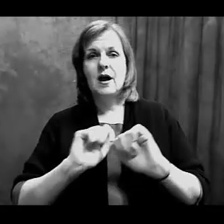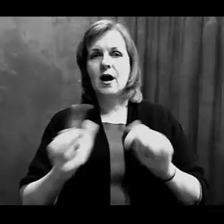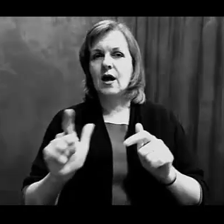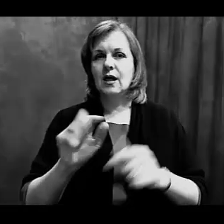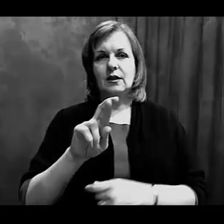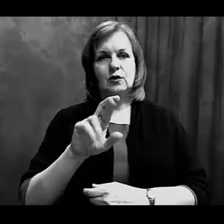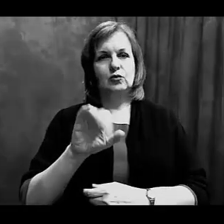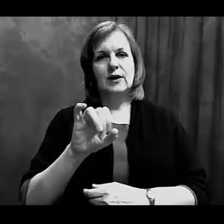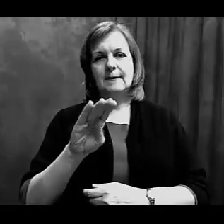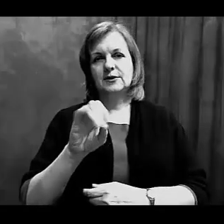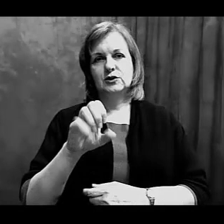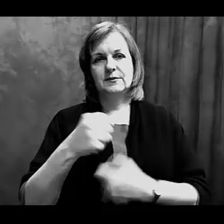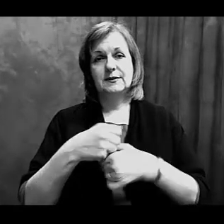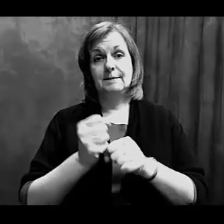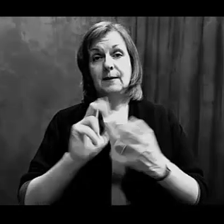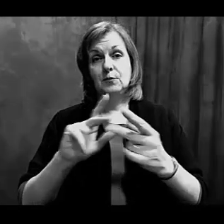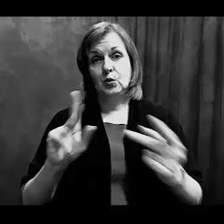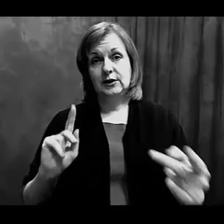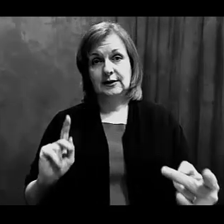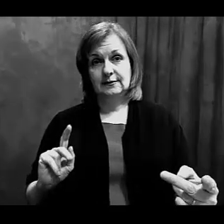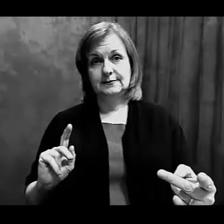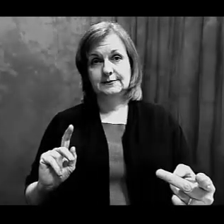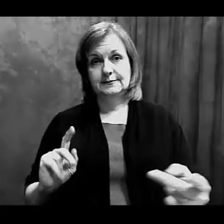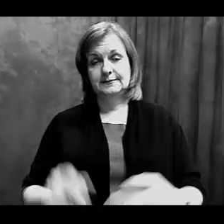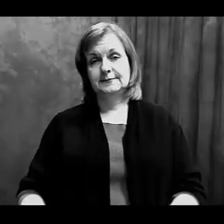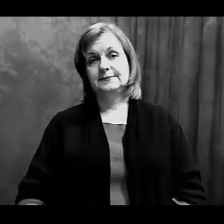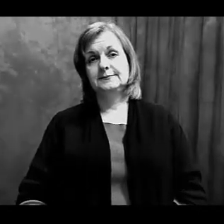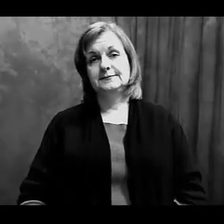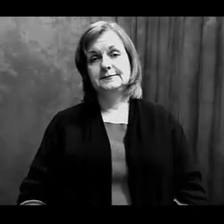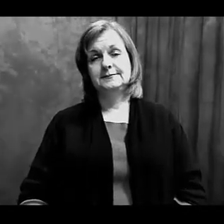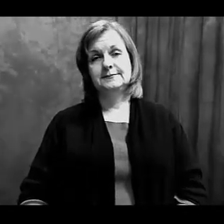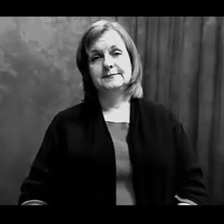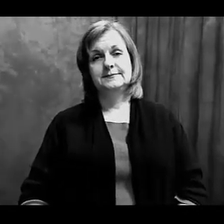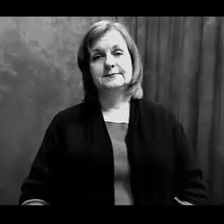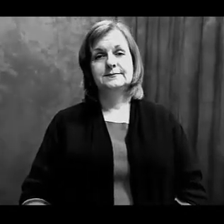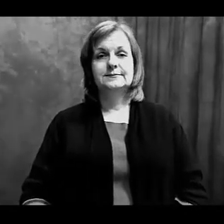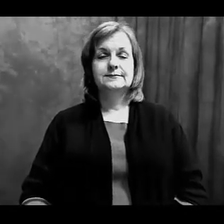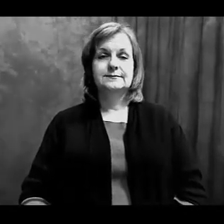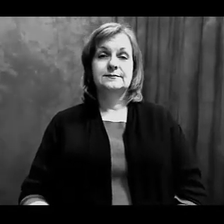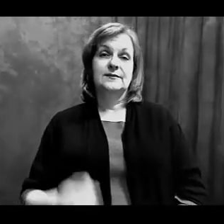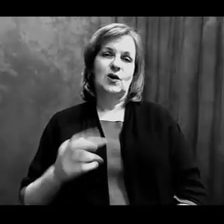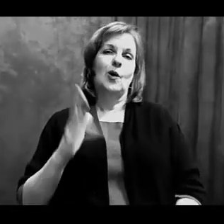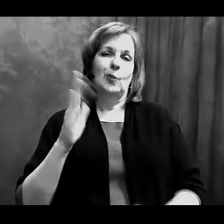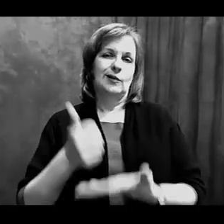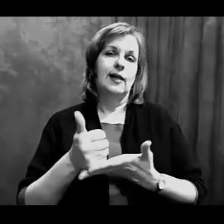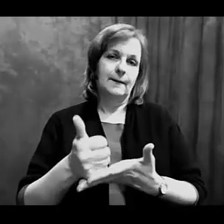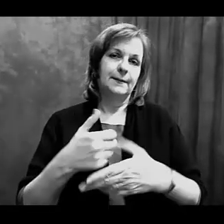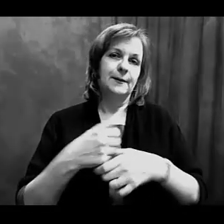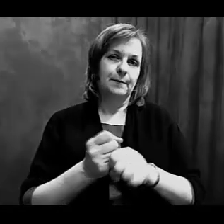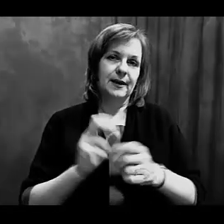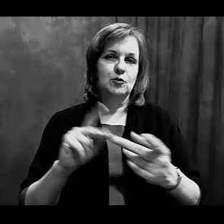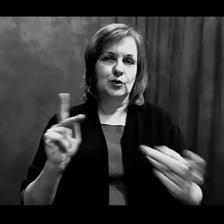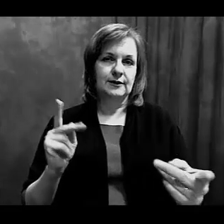are going to make proteins or help to make proteins